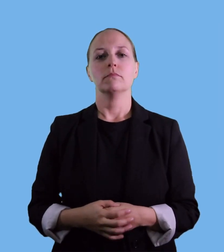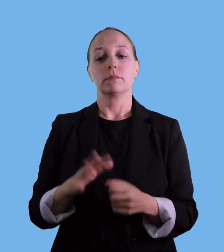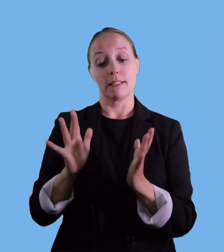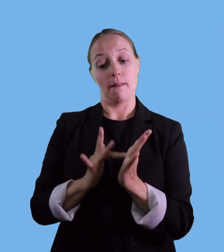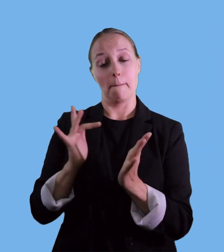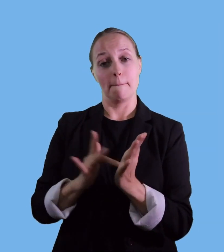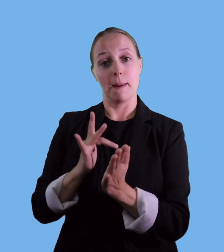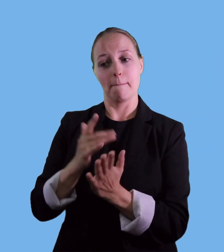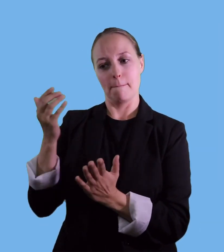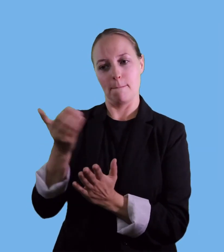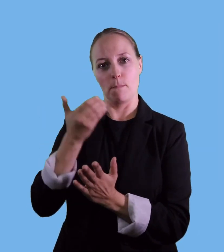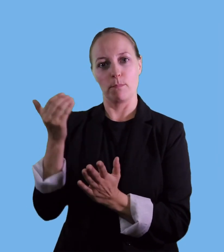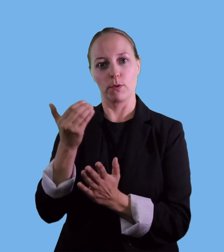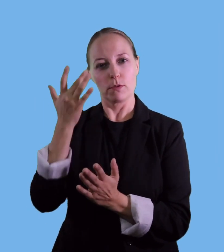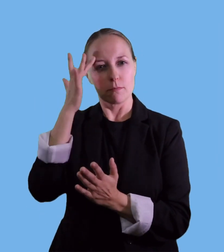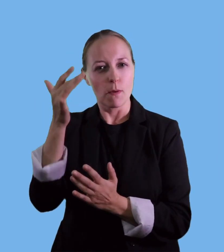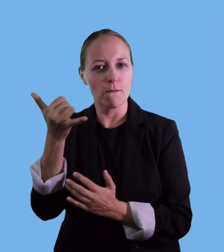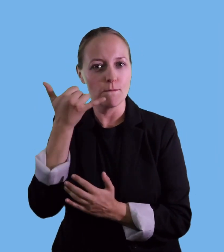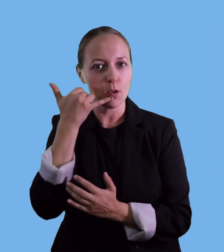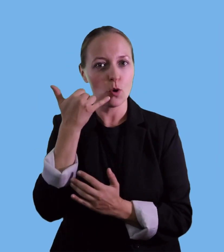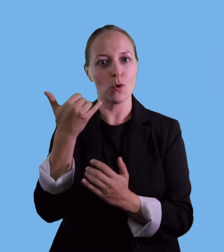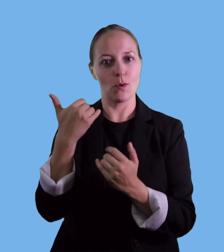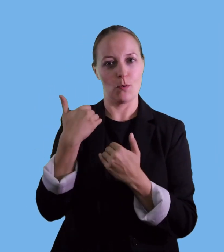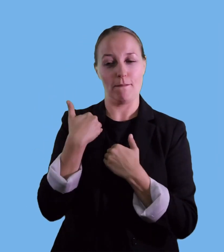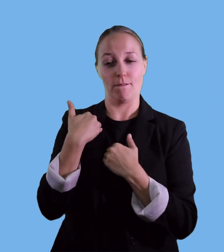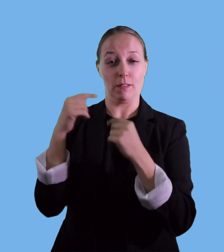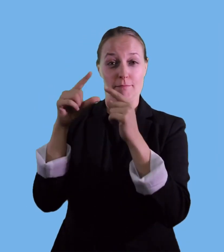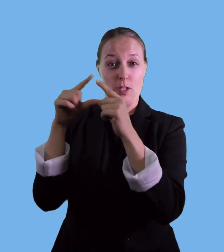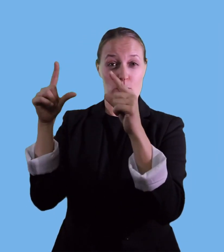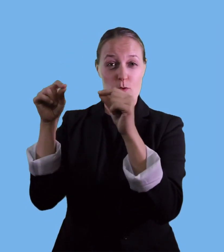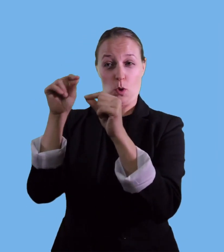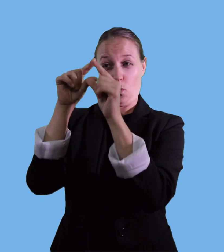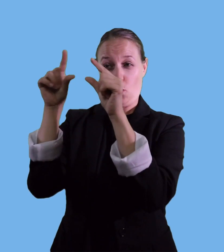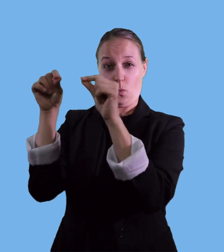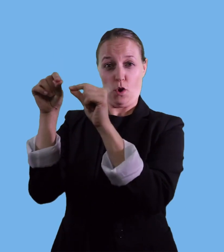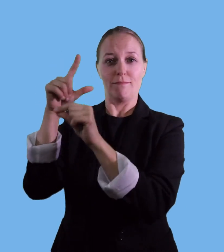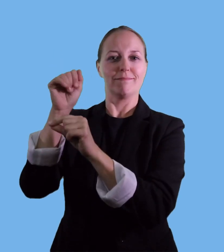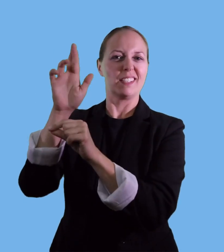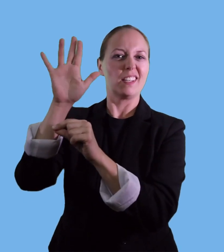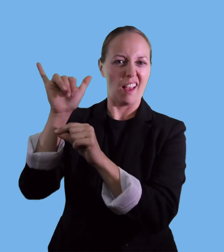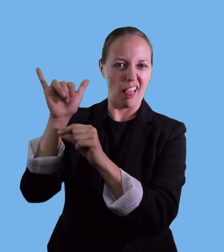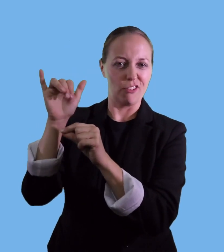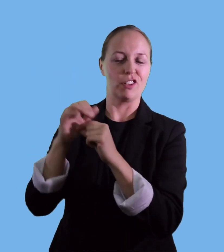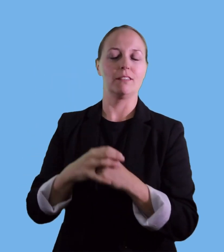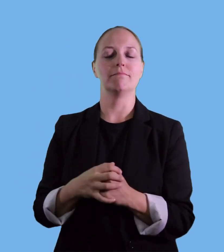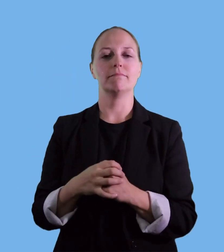On a smartphone or tablet, you can tap the nine-square icon for gallery view.